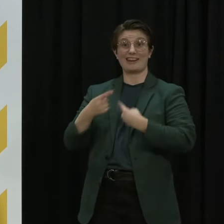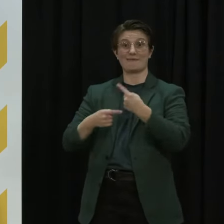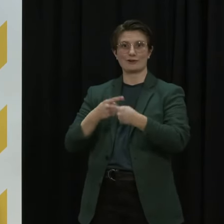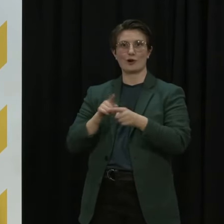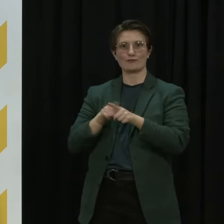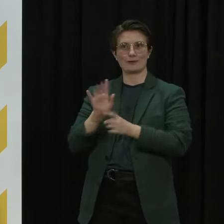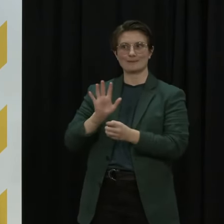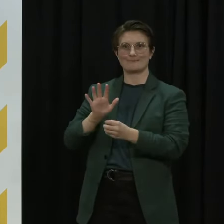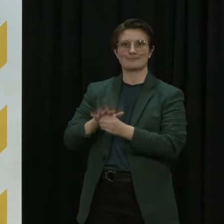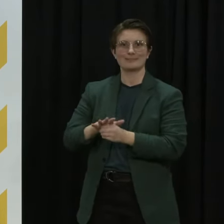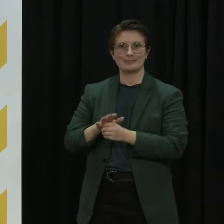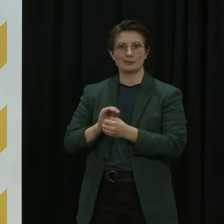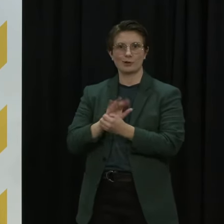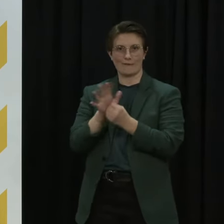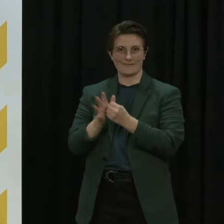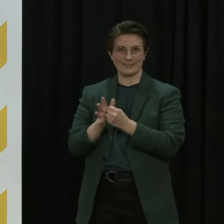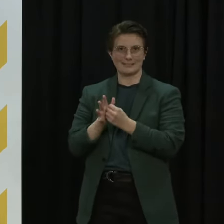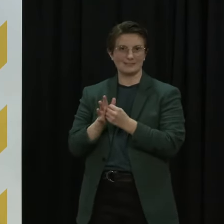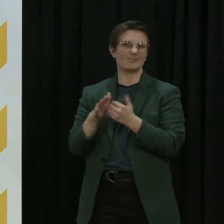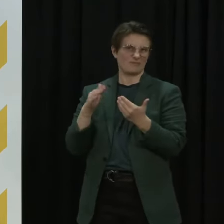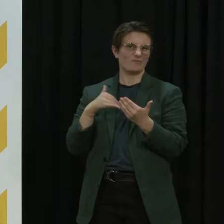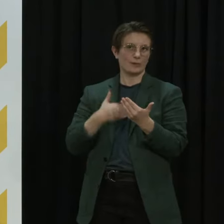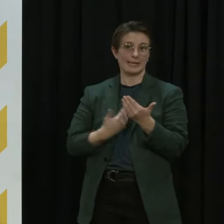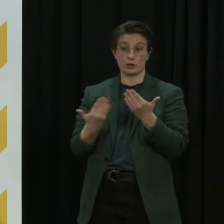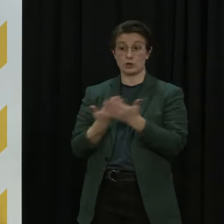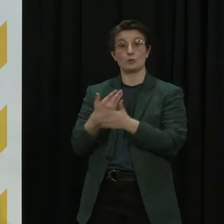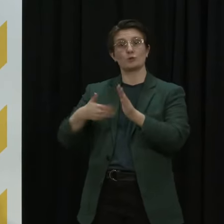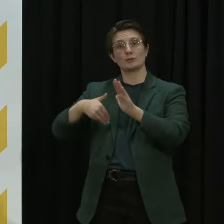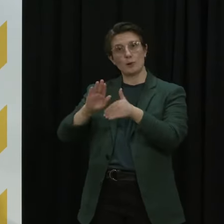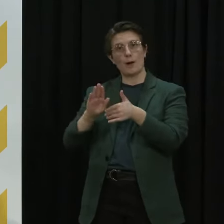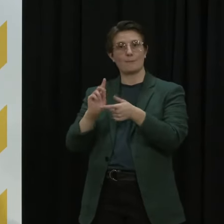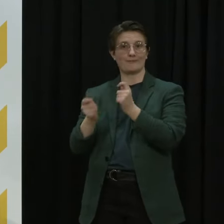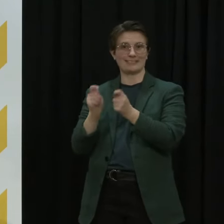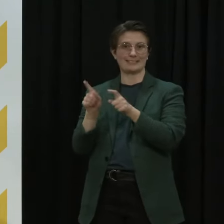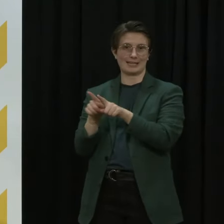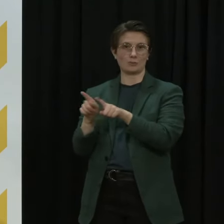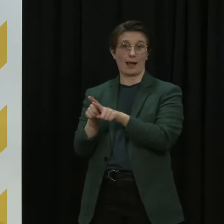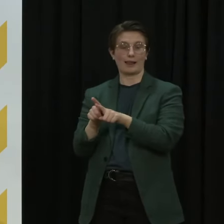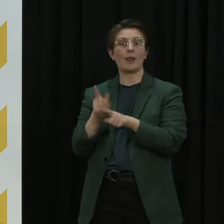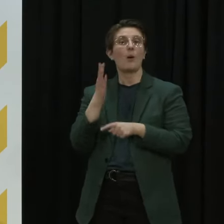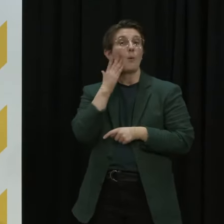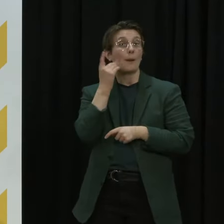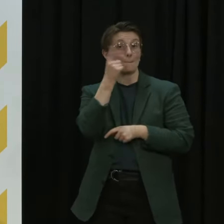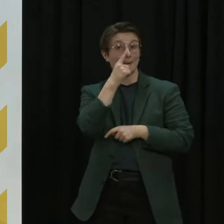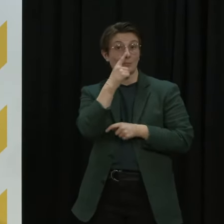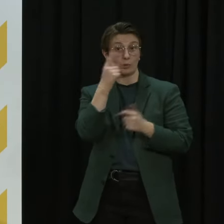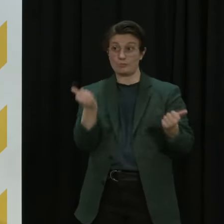As the strategy involves to one based around high levels of vaccination, we continue to stamp out COVID-19. A approach suggesting can also